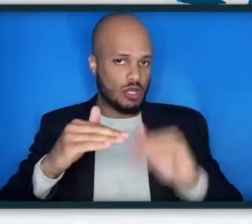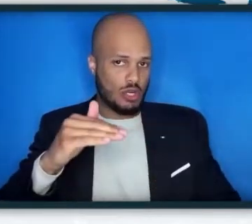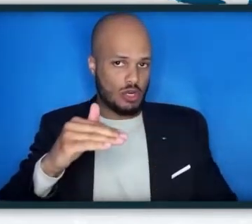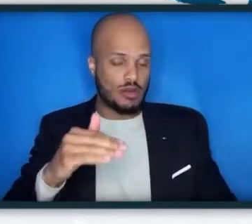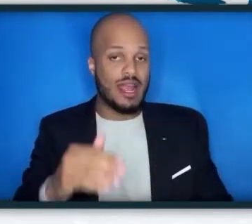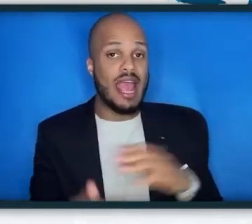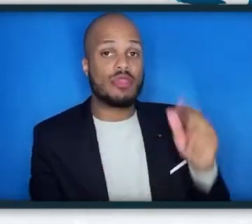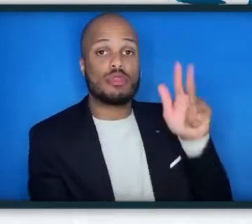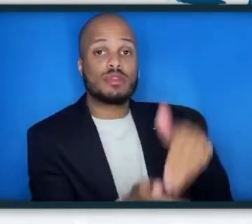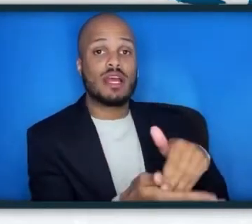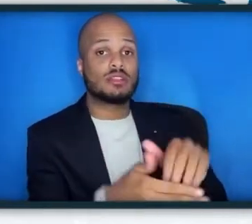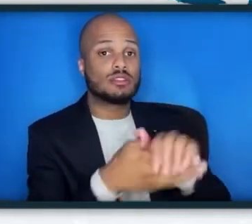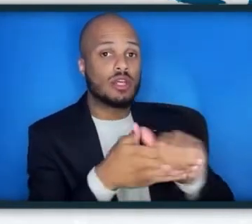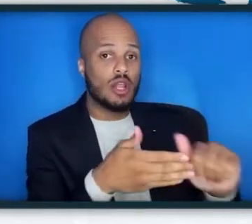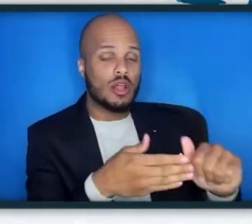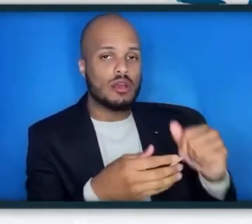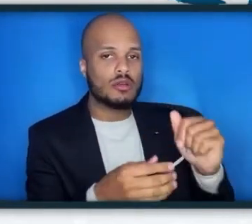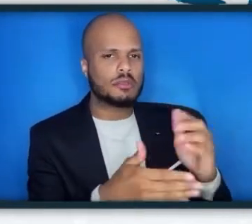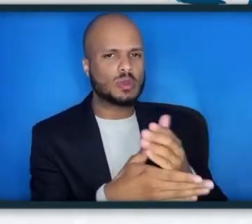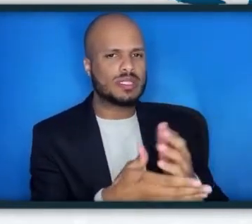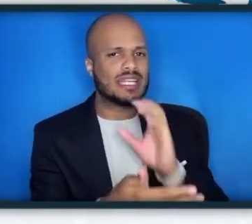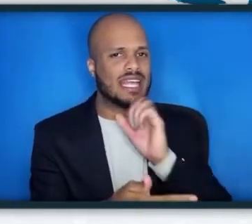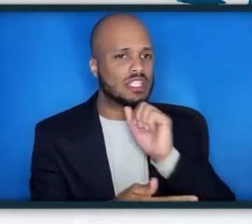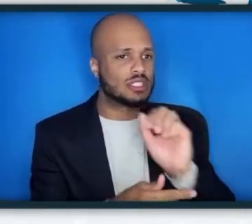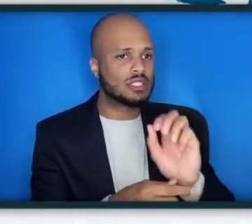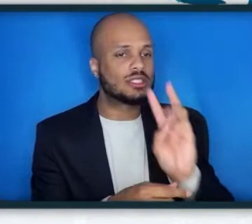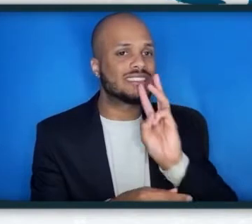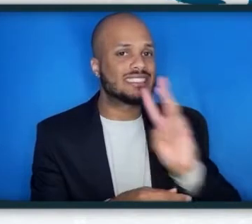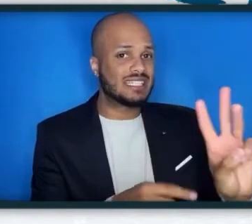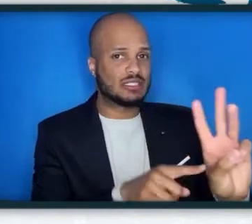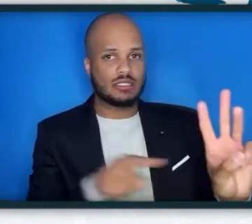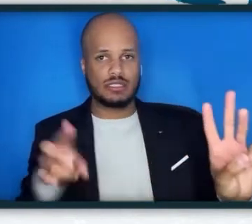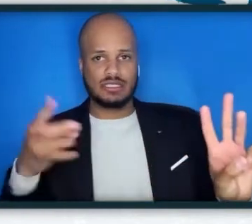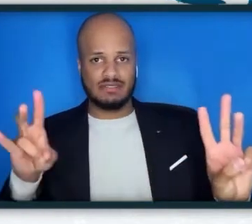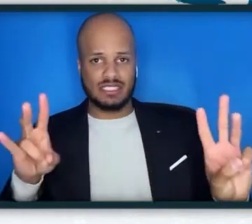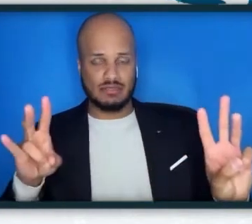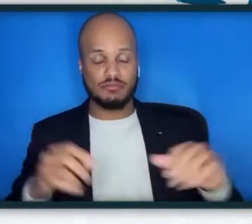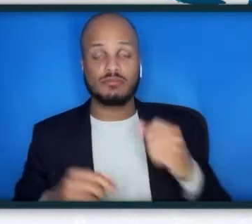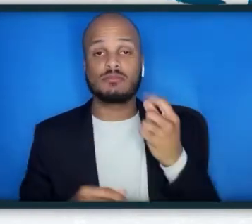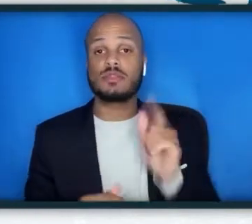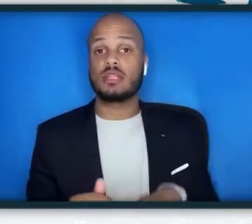between the ages of 6 and 17. In addition, the Rescue Plan makes the child tax credit